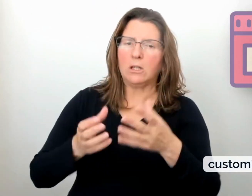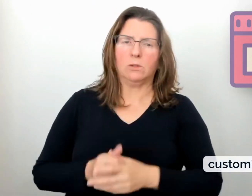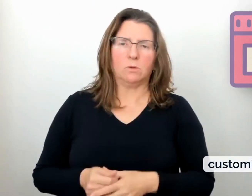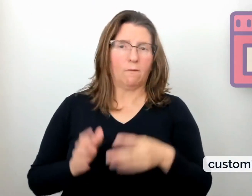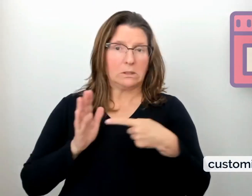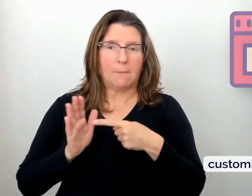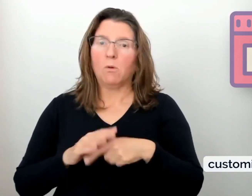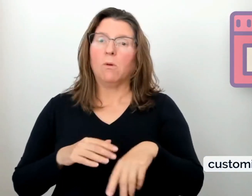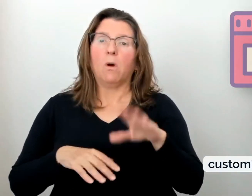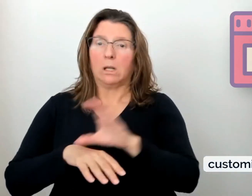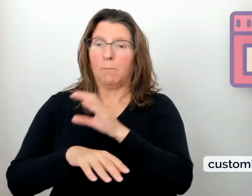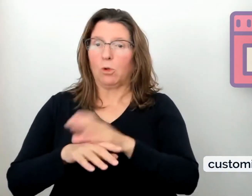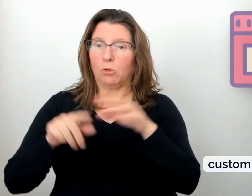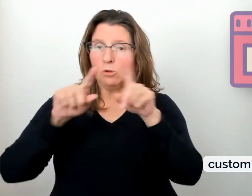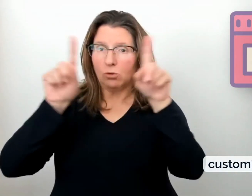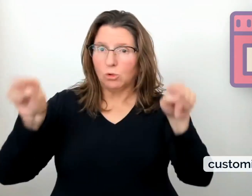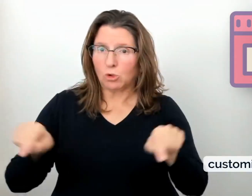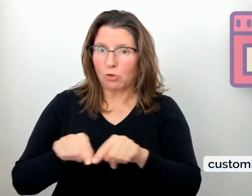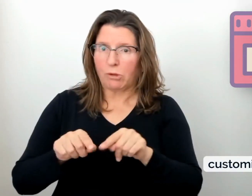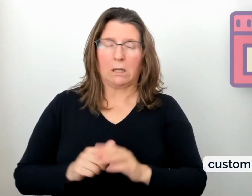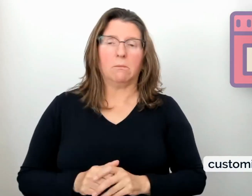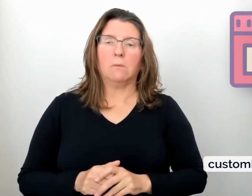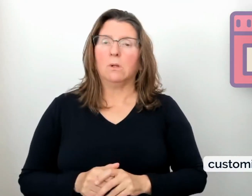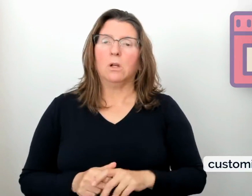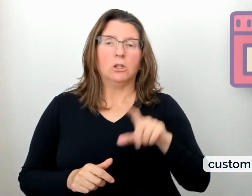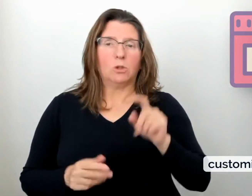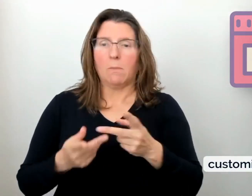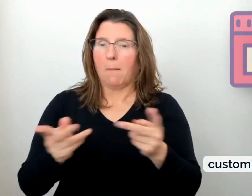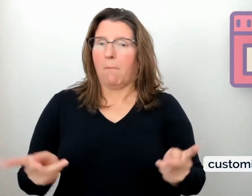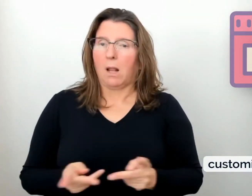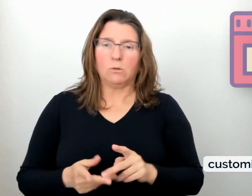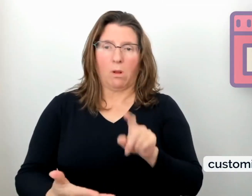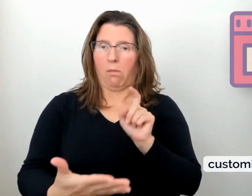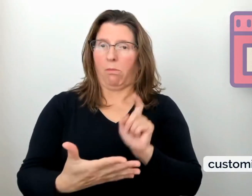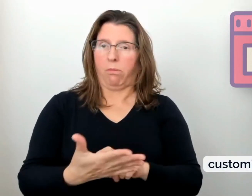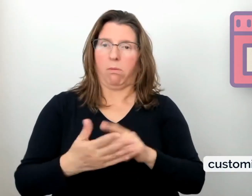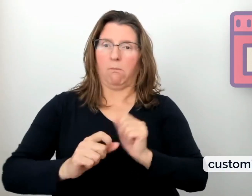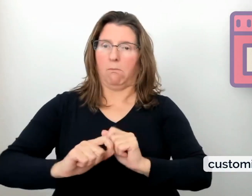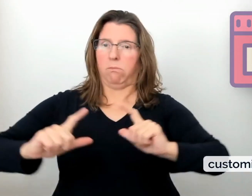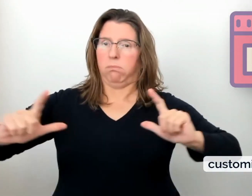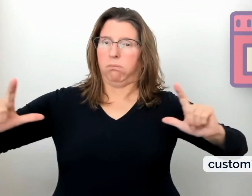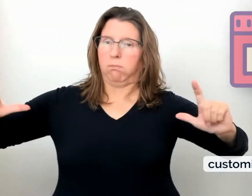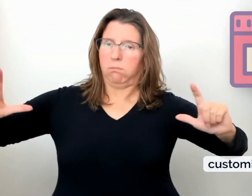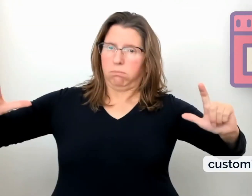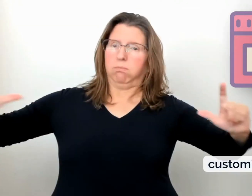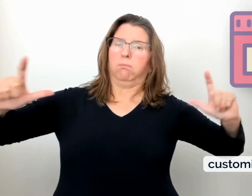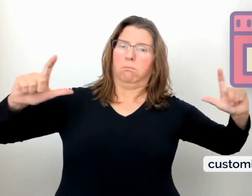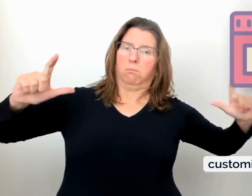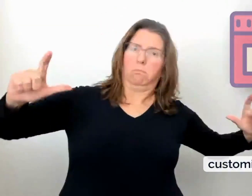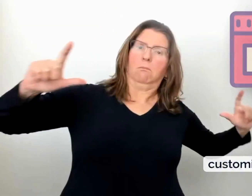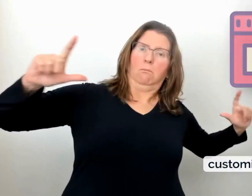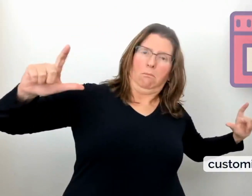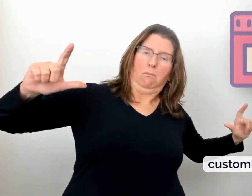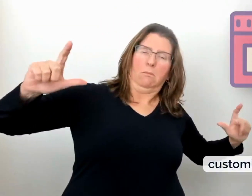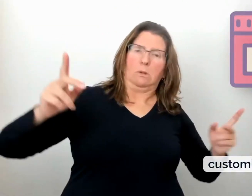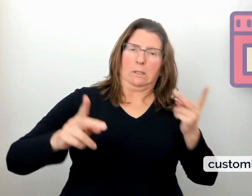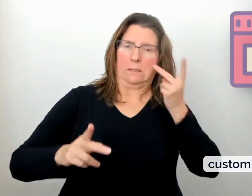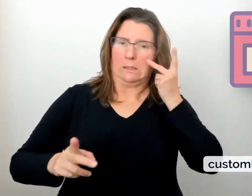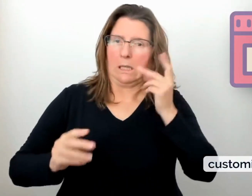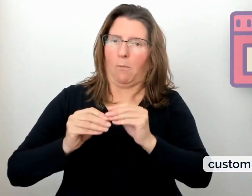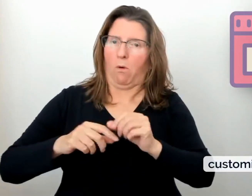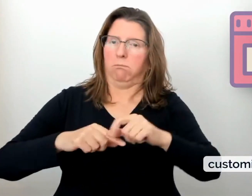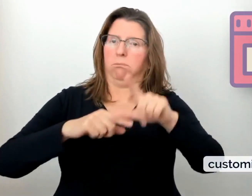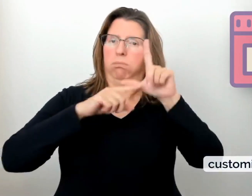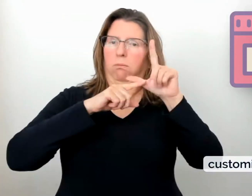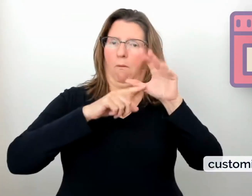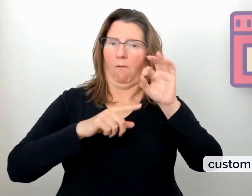For example, students should be able to resize material on computers, whether it be text or images.